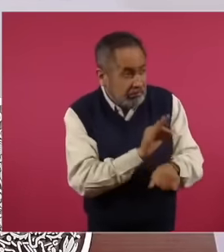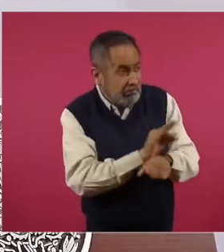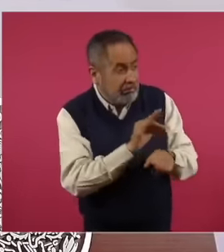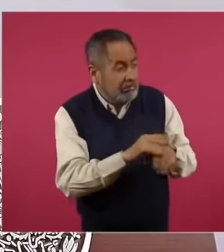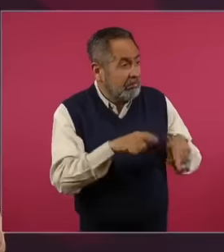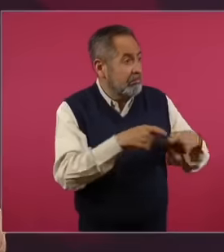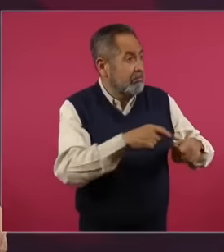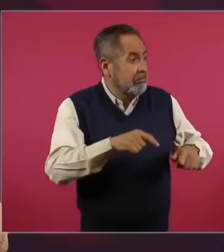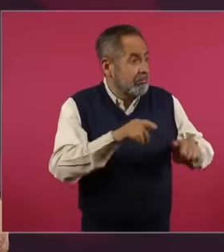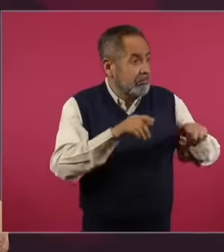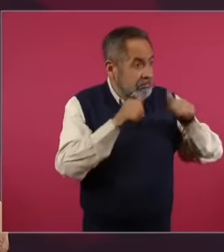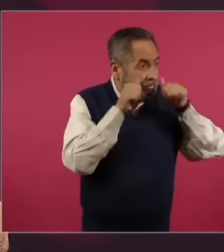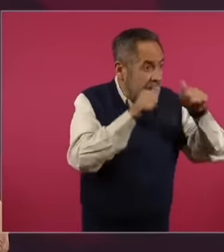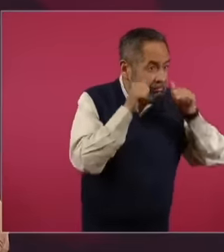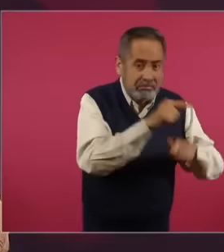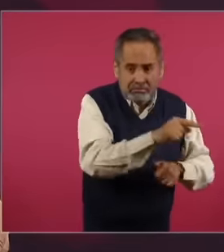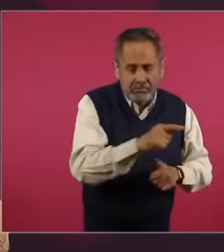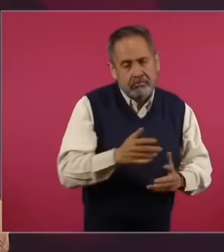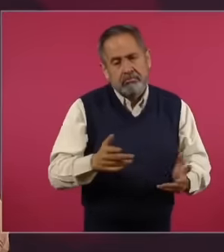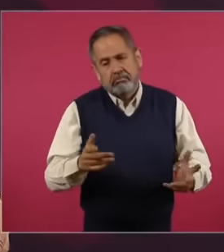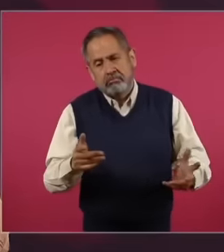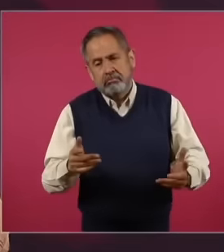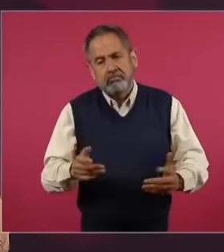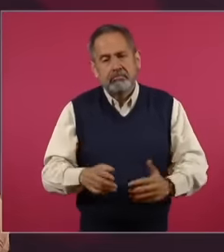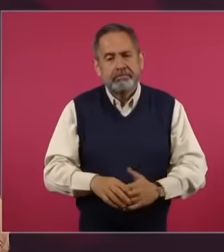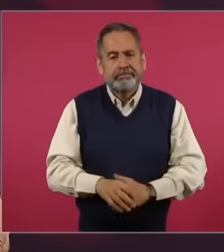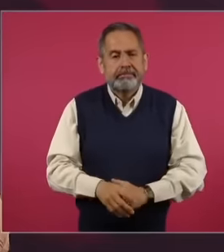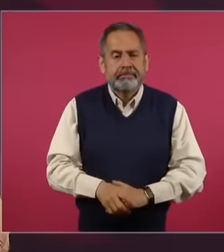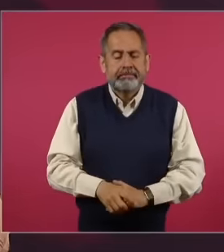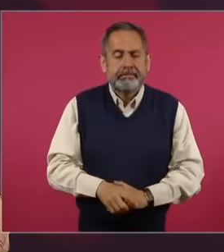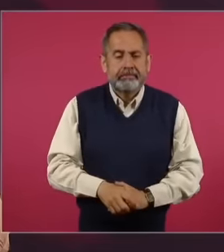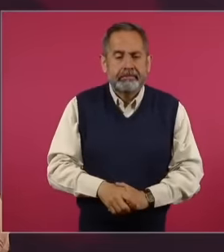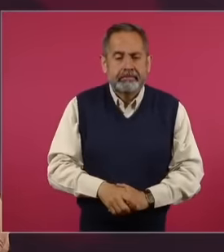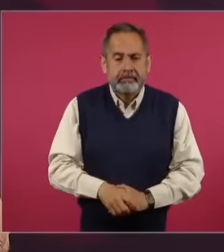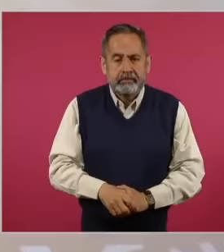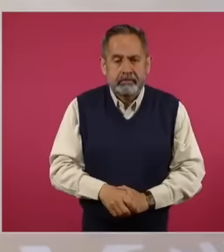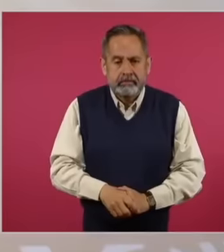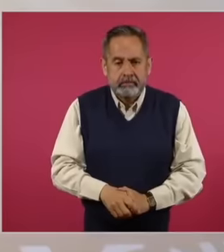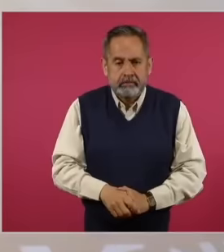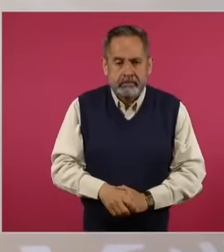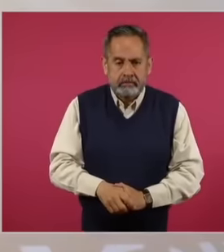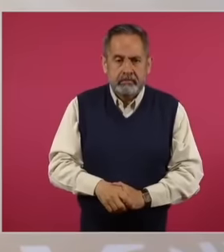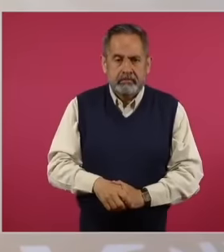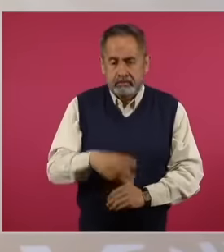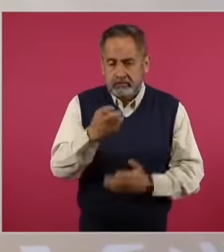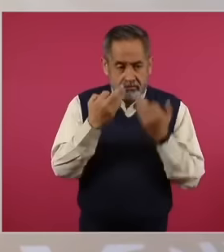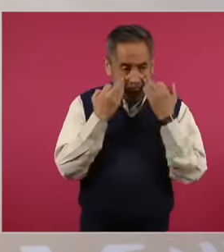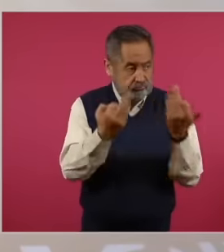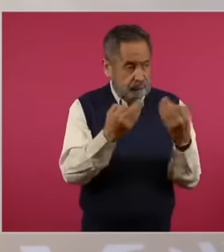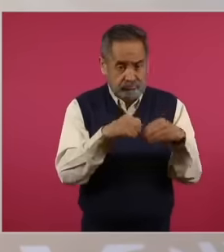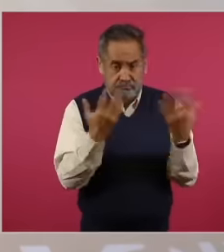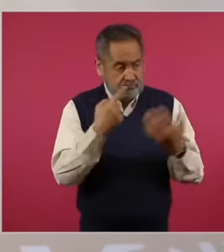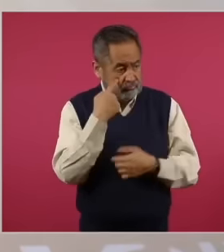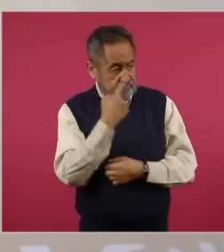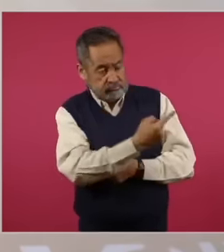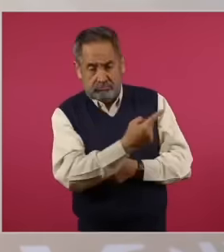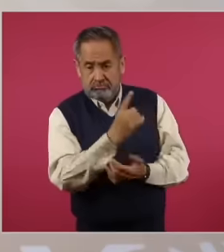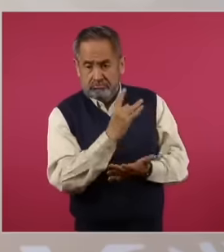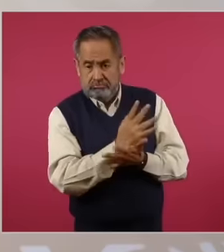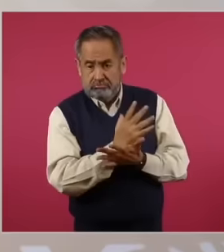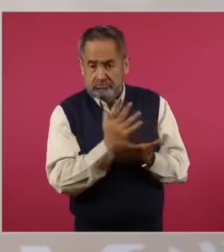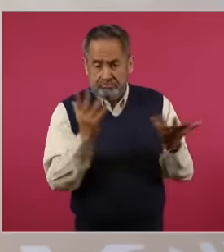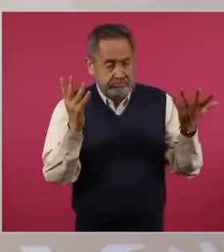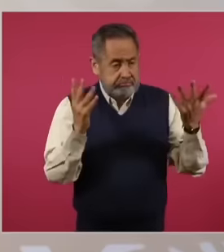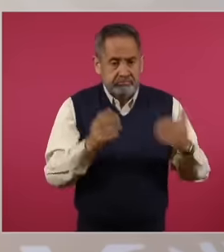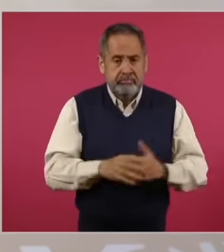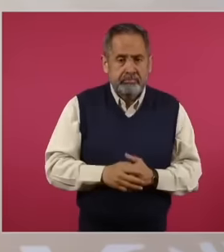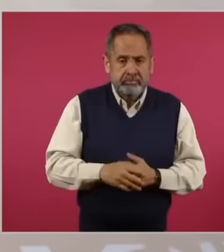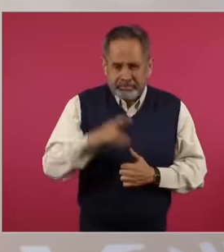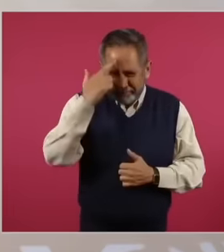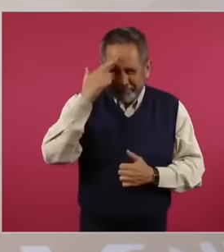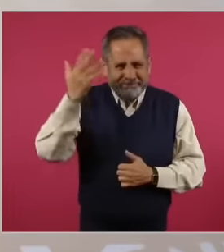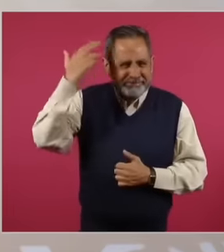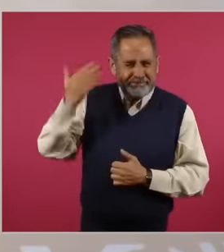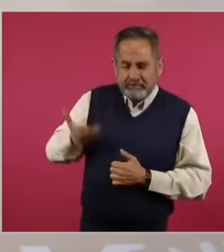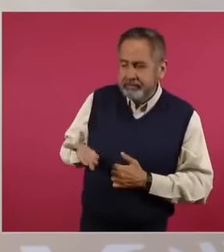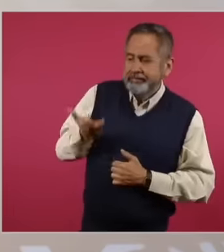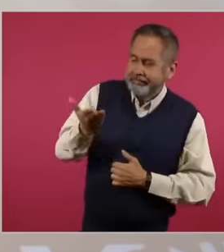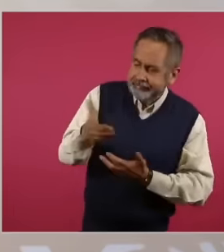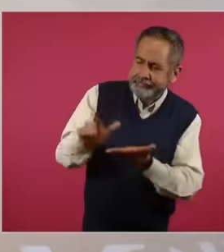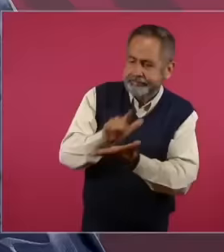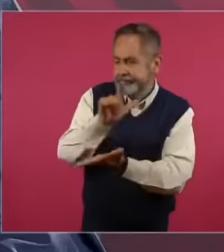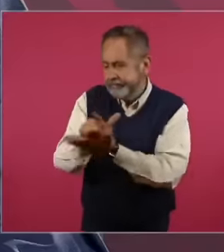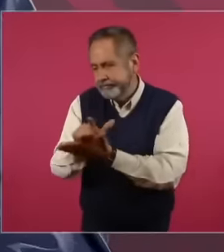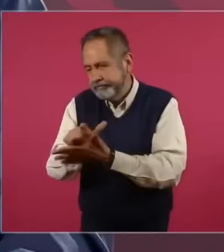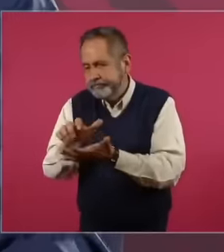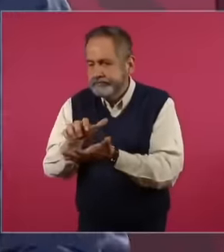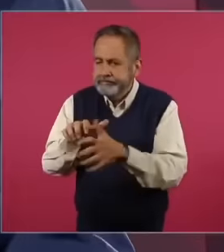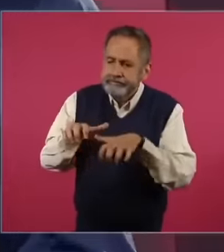interests because that has been proven They canceled laws that were to